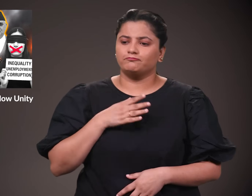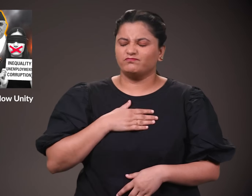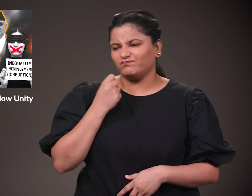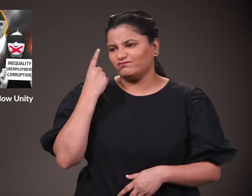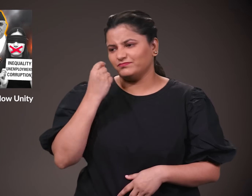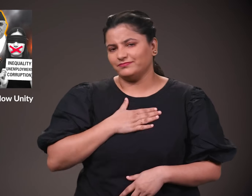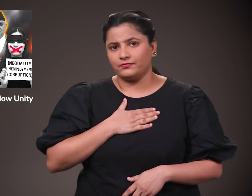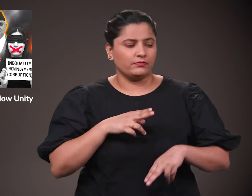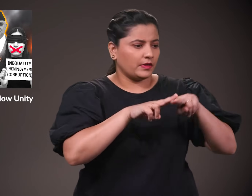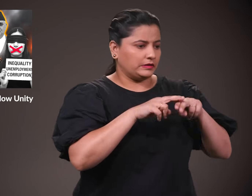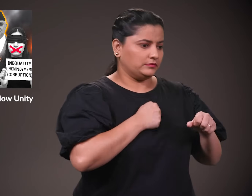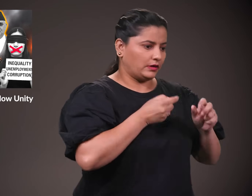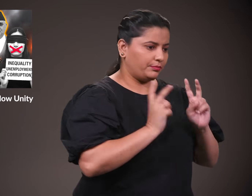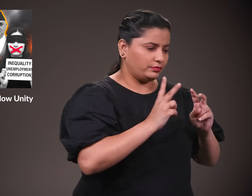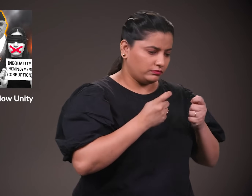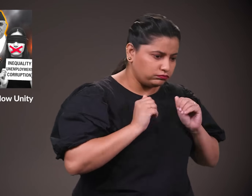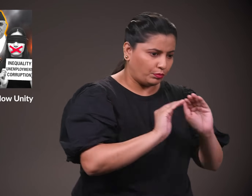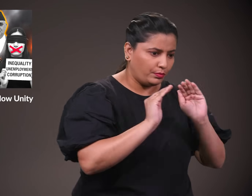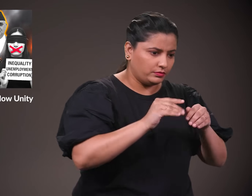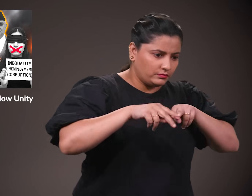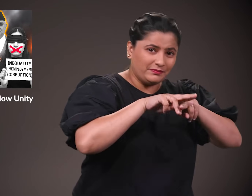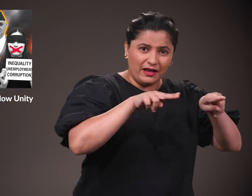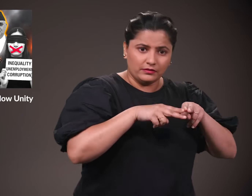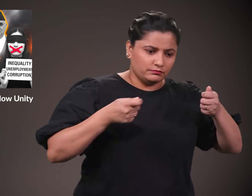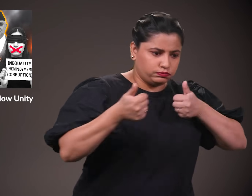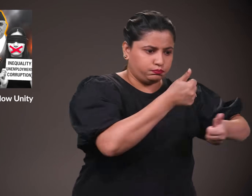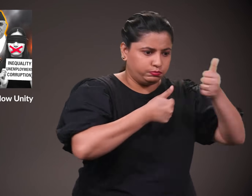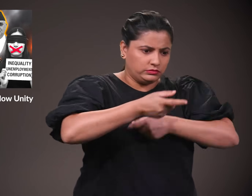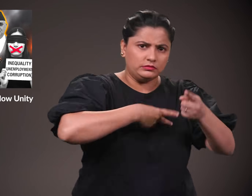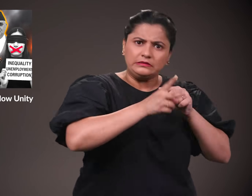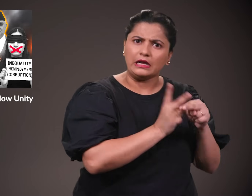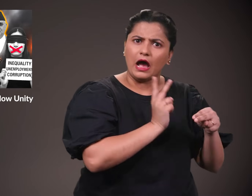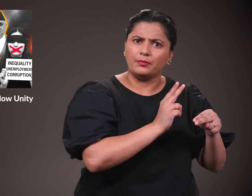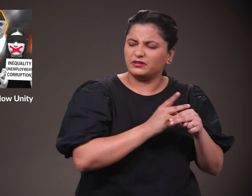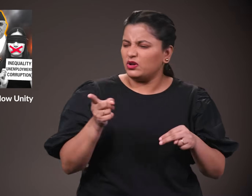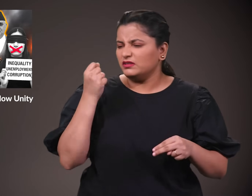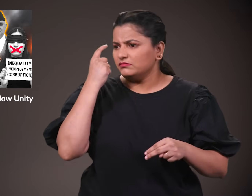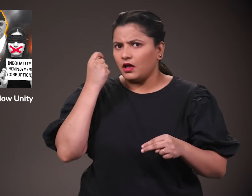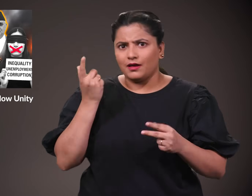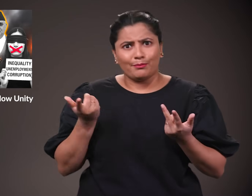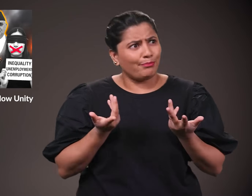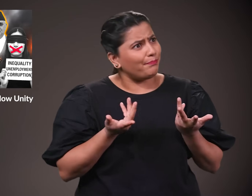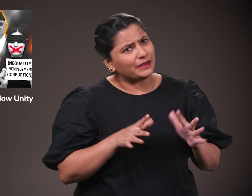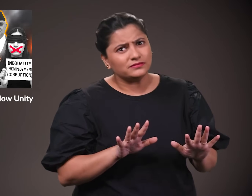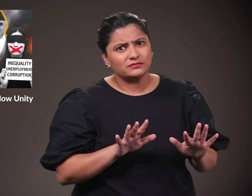They show fake sympathy and continue giving job positions to their families.